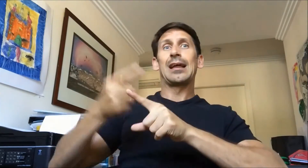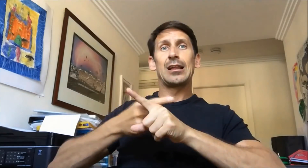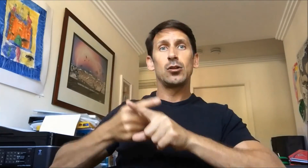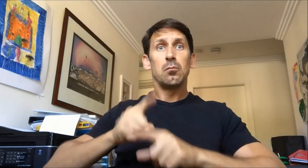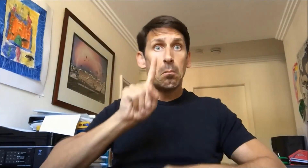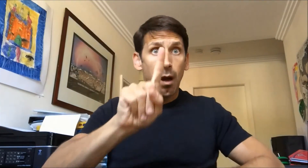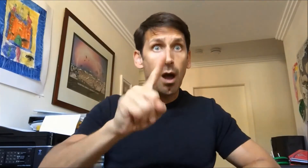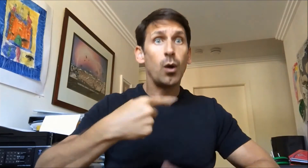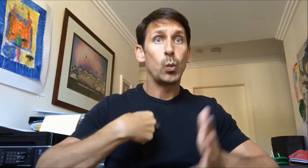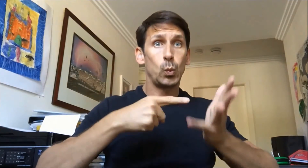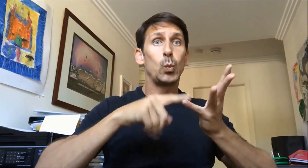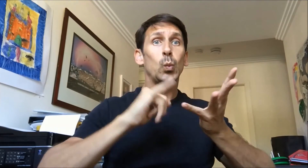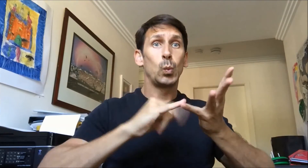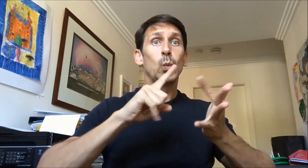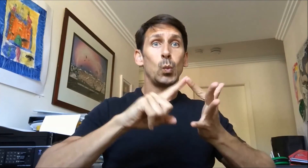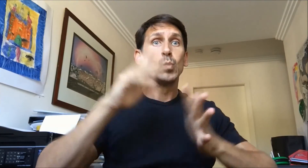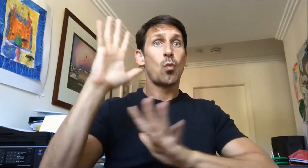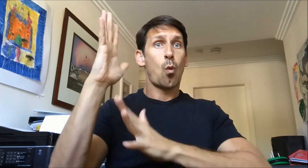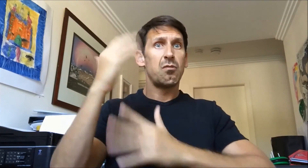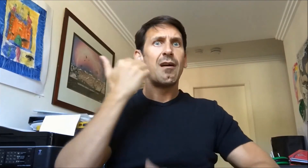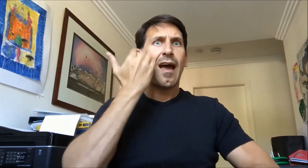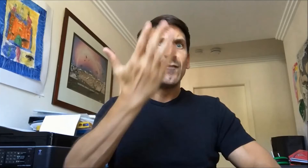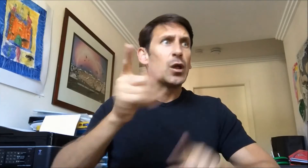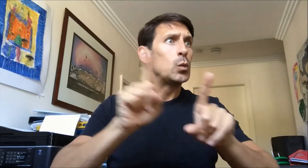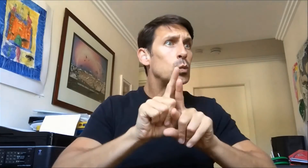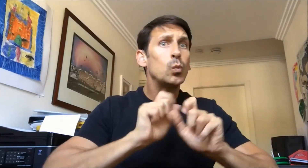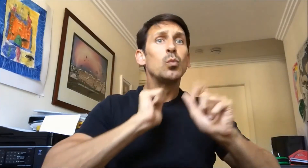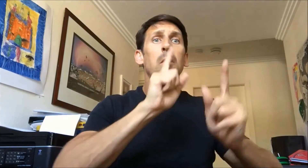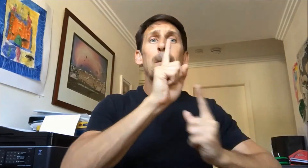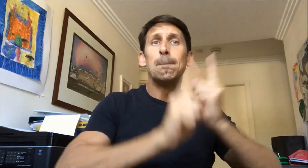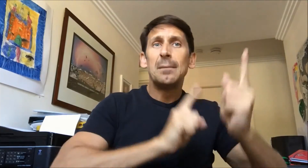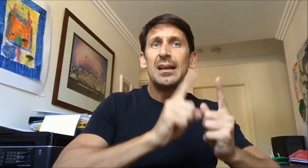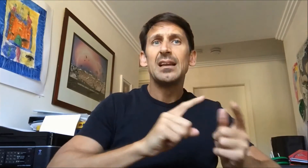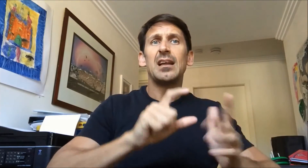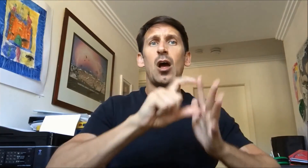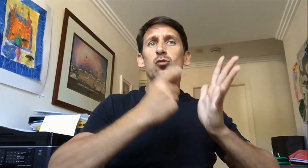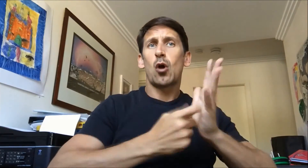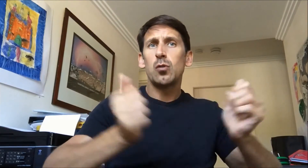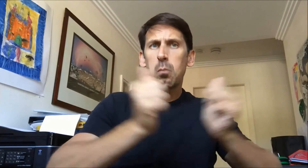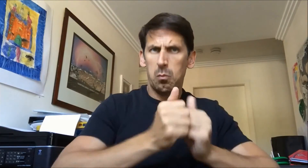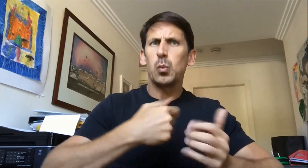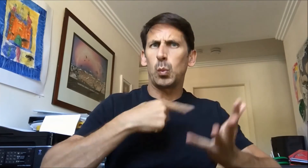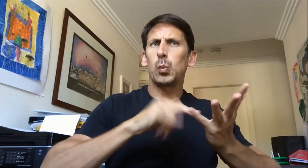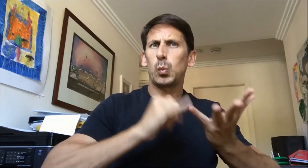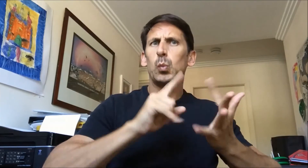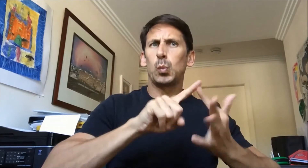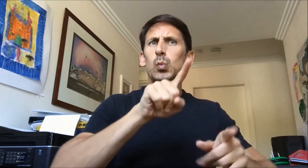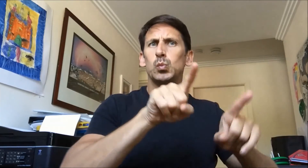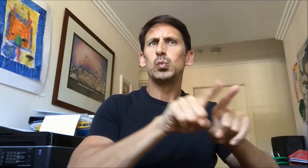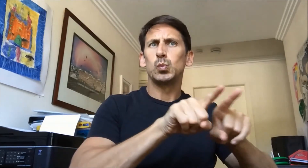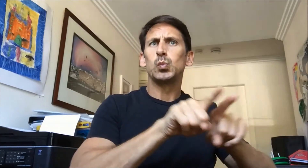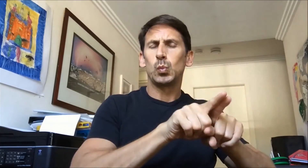to receive the information in English. However, when I go to meetings or doctor appointments, I frequently use Auslan interpreters.